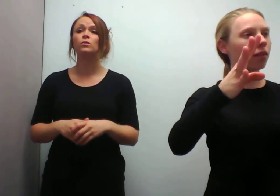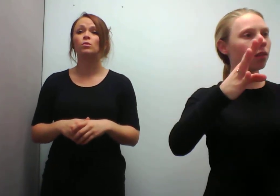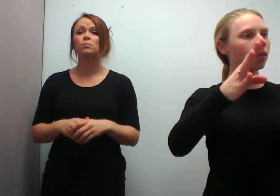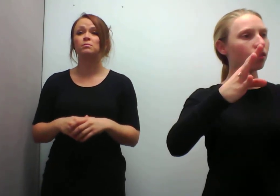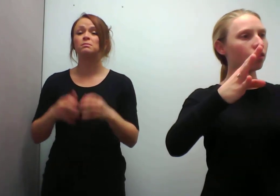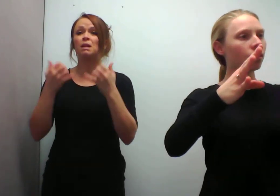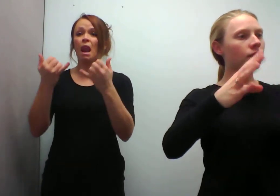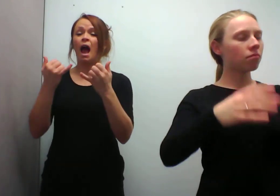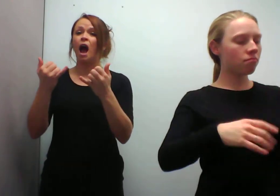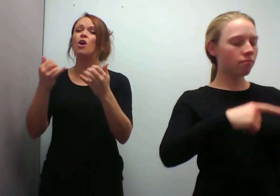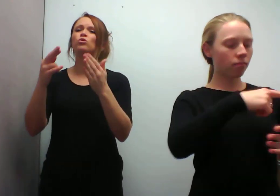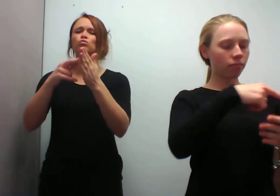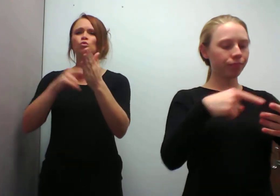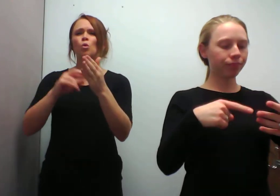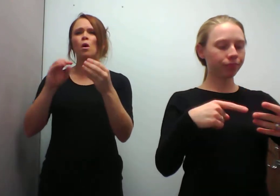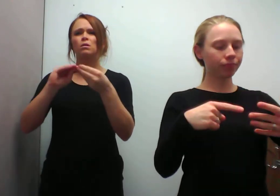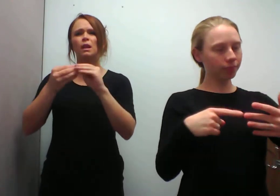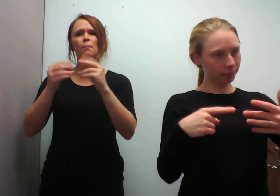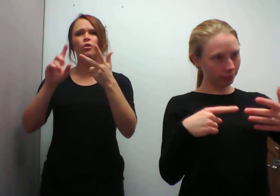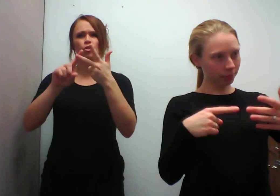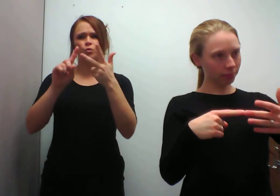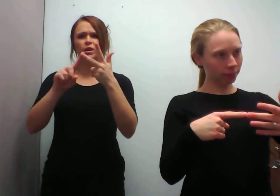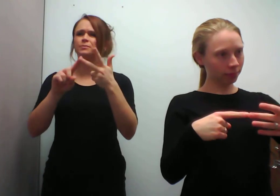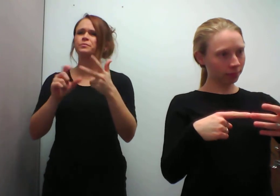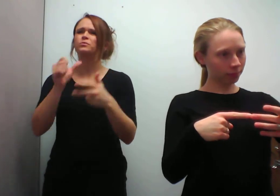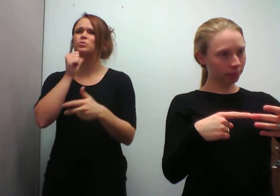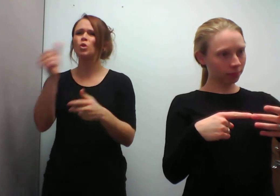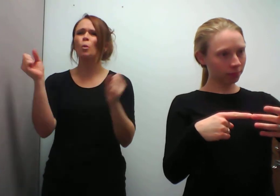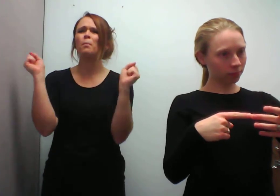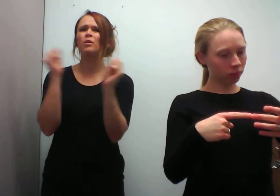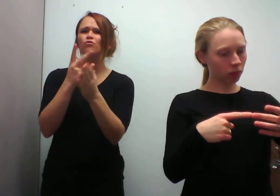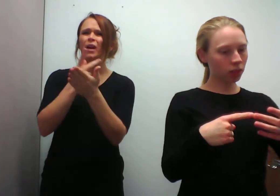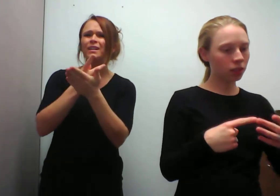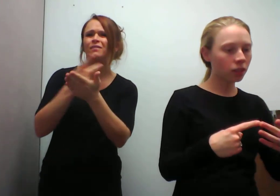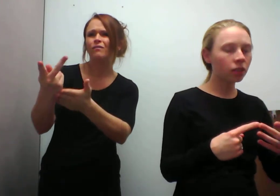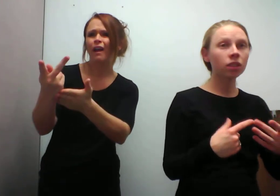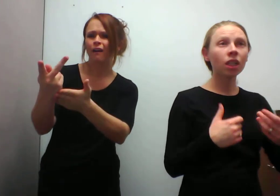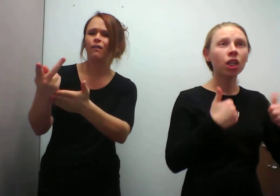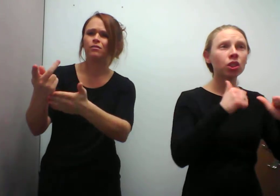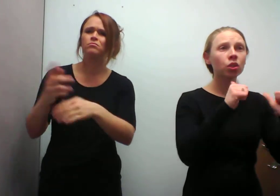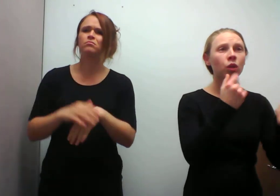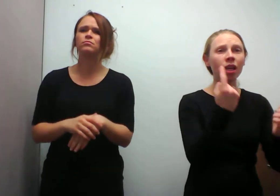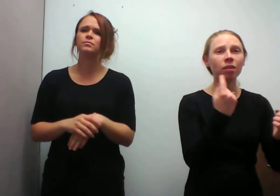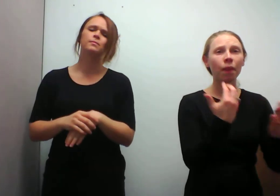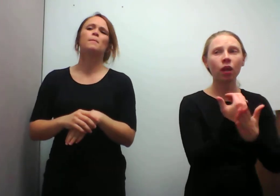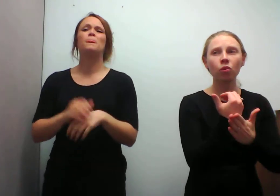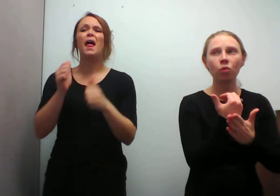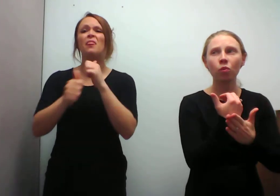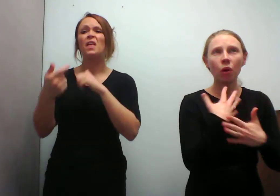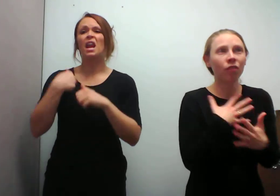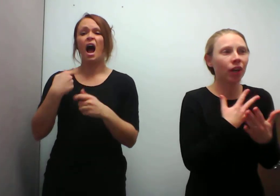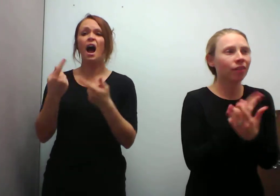which brings me to rule number 3 don't be afraid to fail anything I have ever attempted